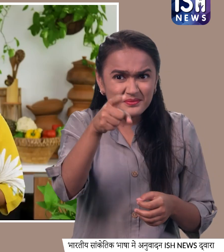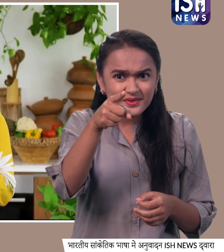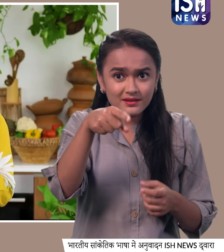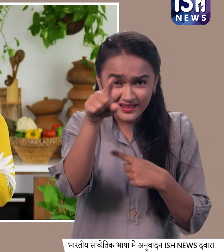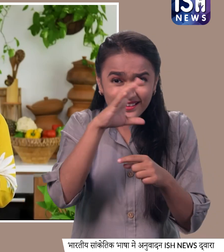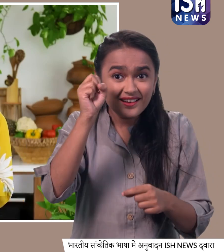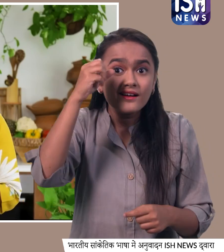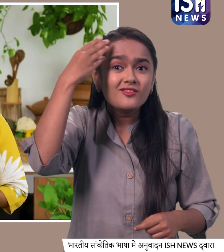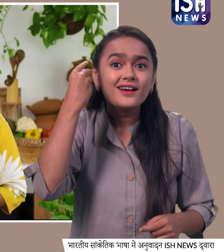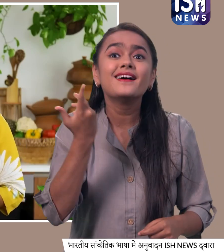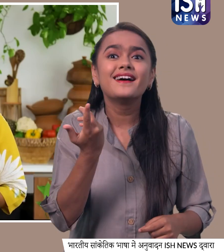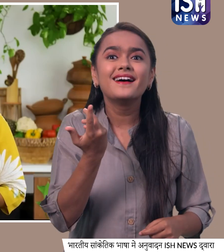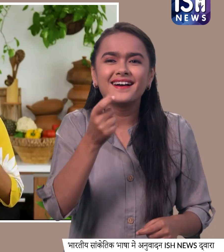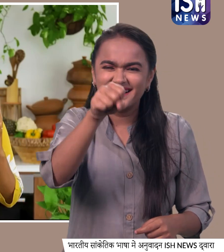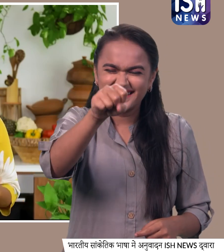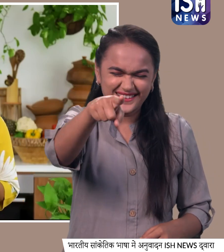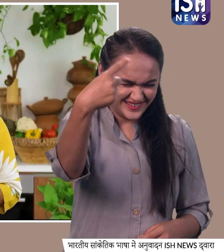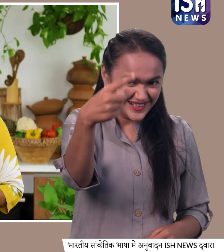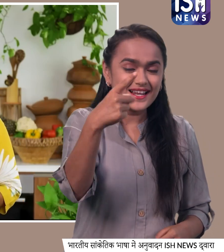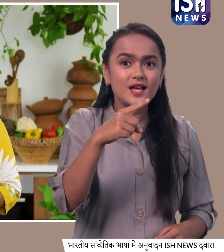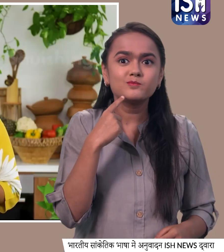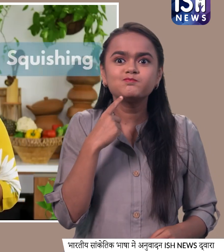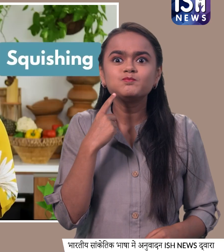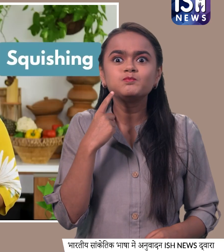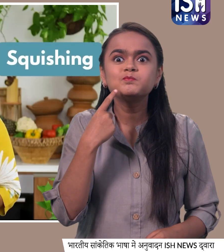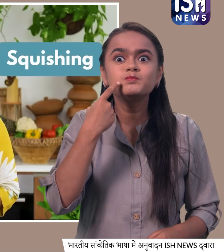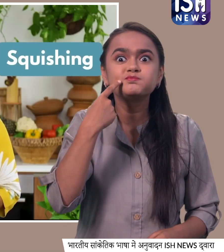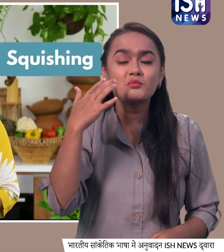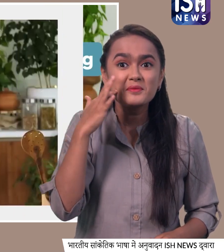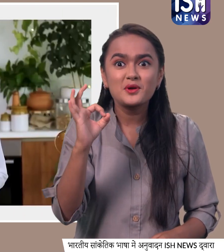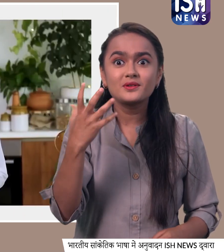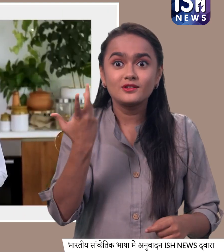Does anyone remember? That's right - squishing!